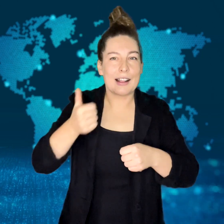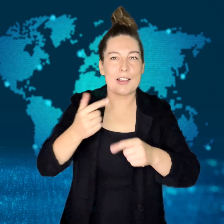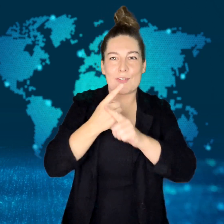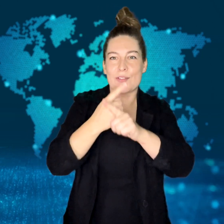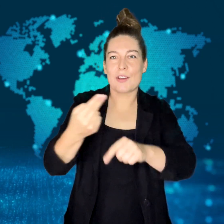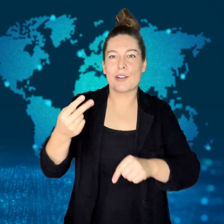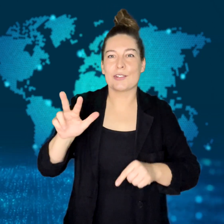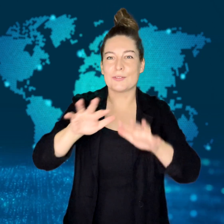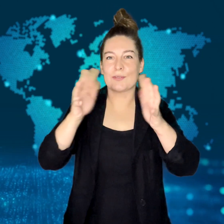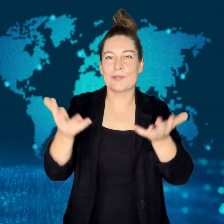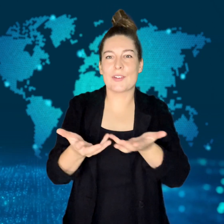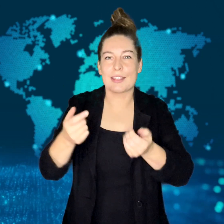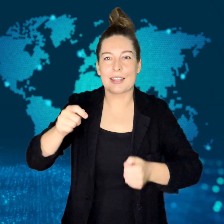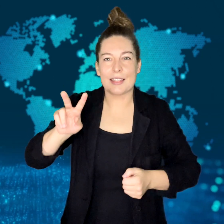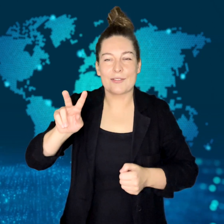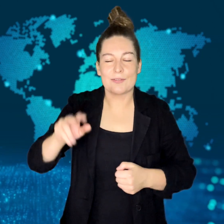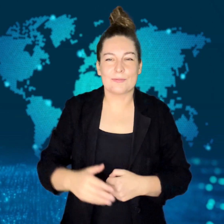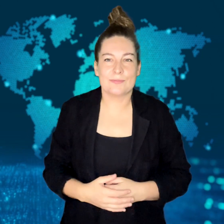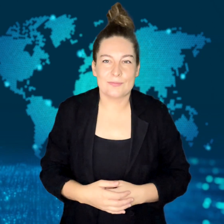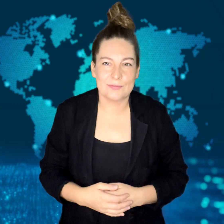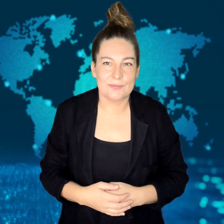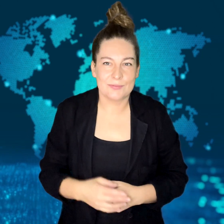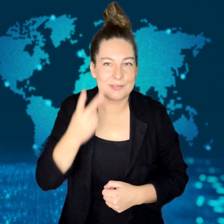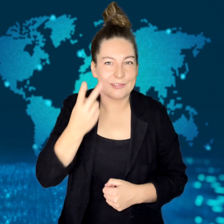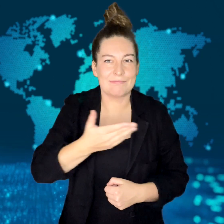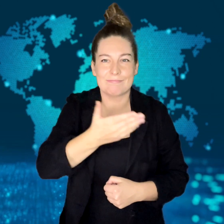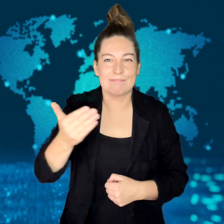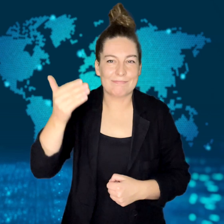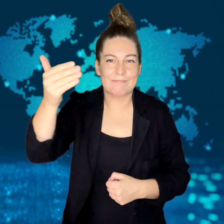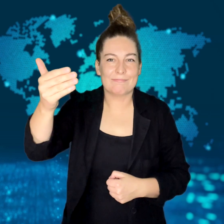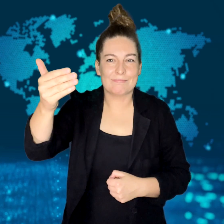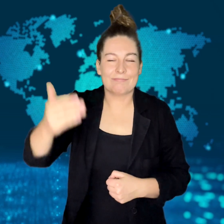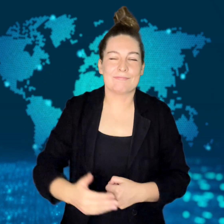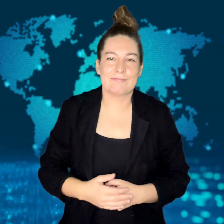to get new video updates! See you next time!